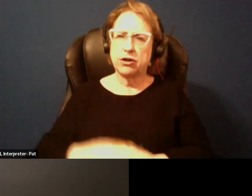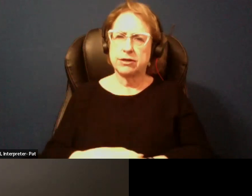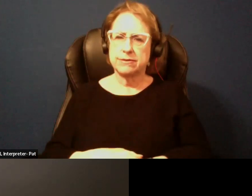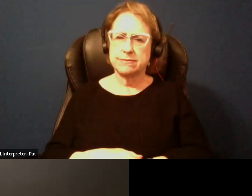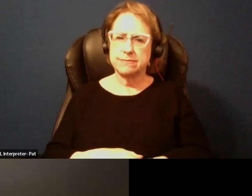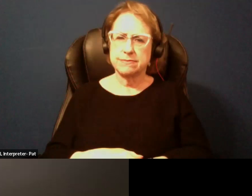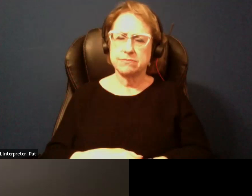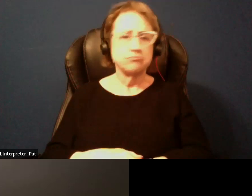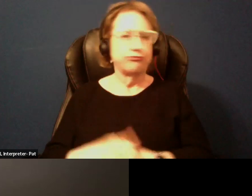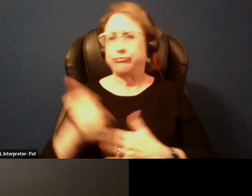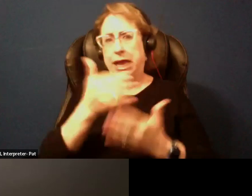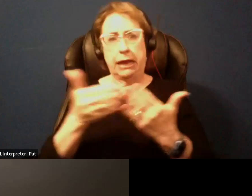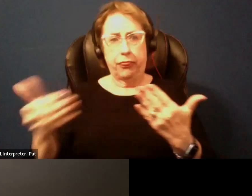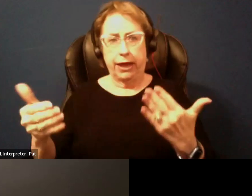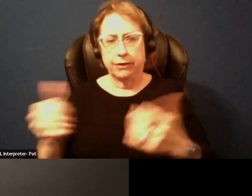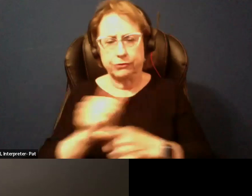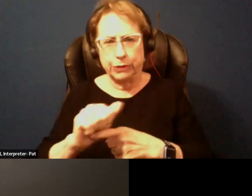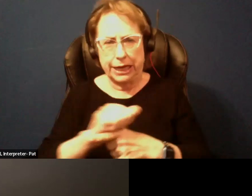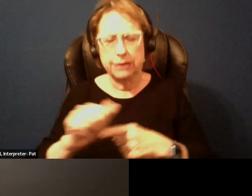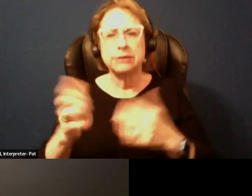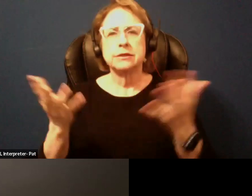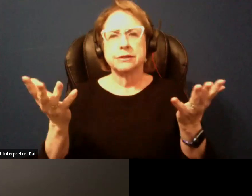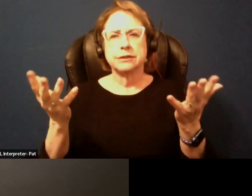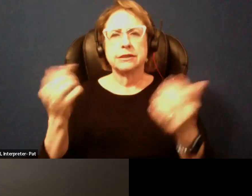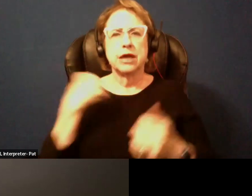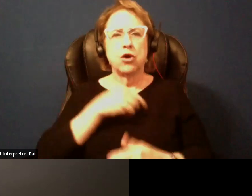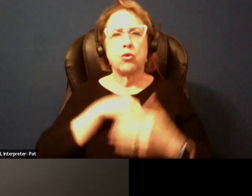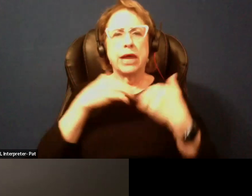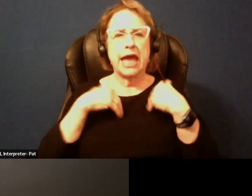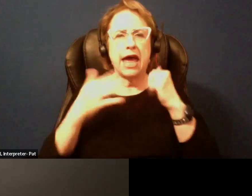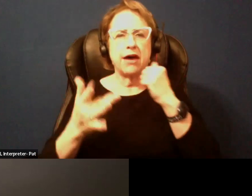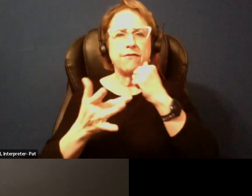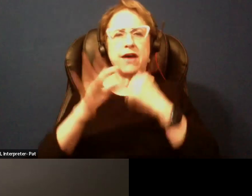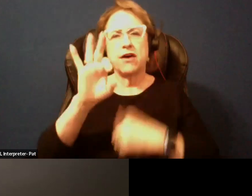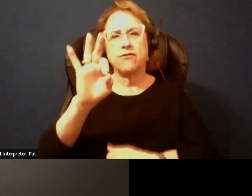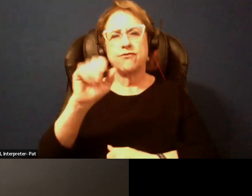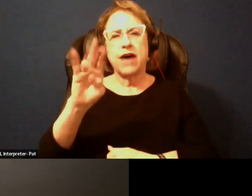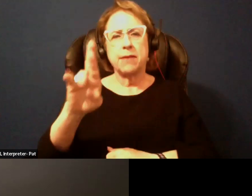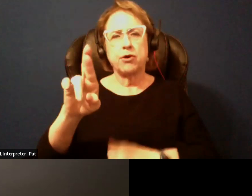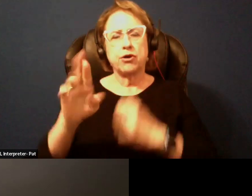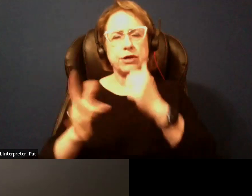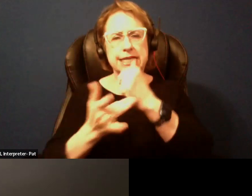Almost anything. We we we have fiber tech doing everything from broadband